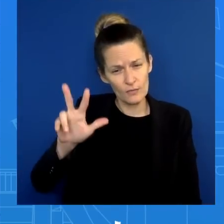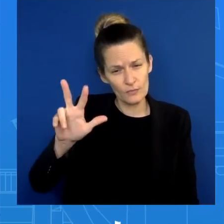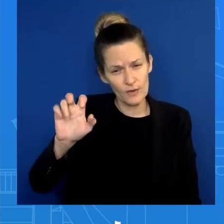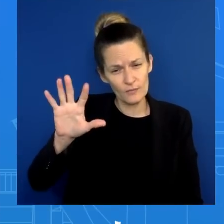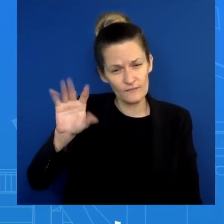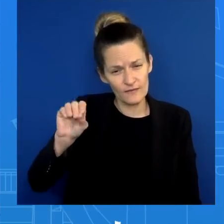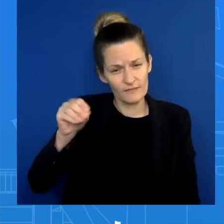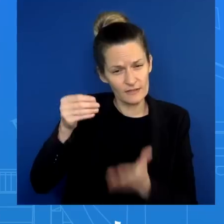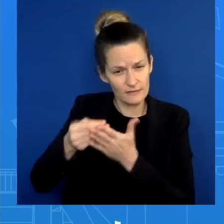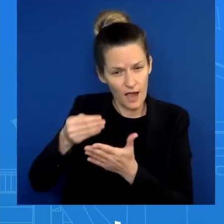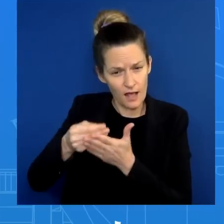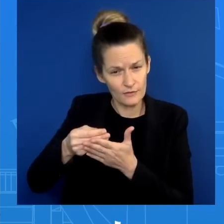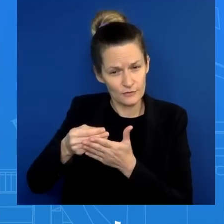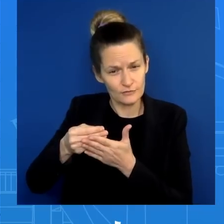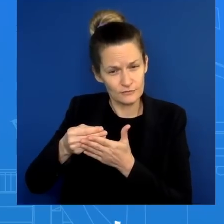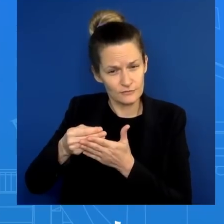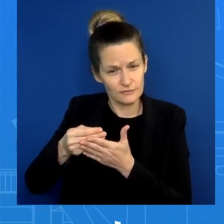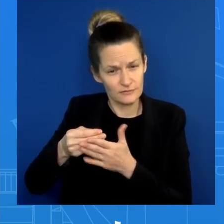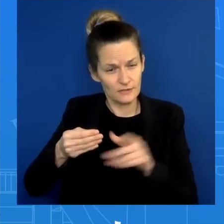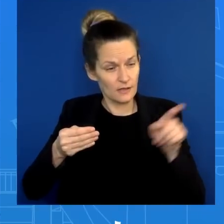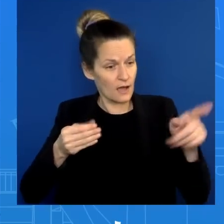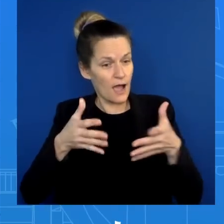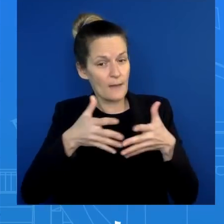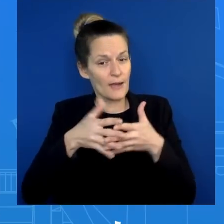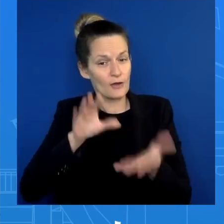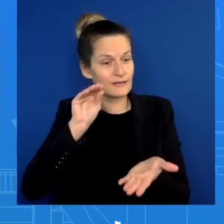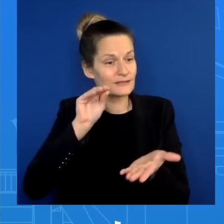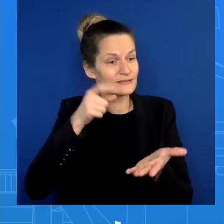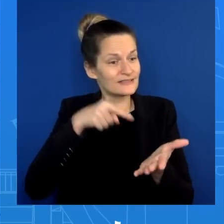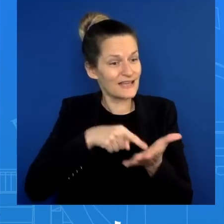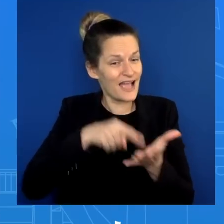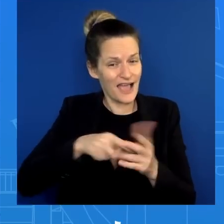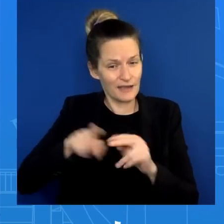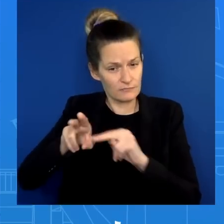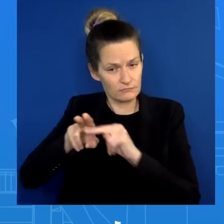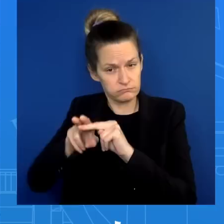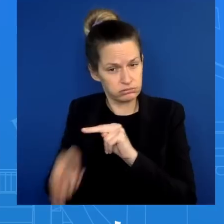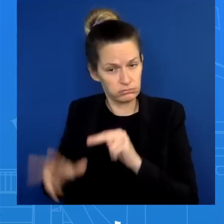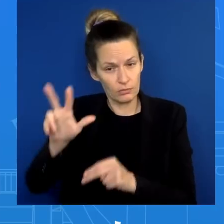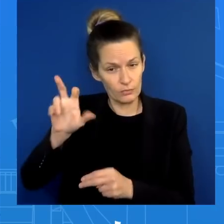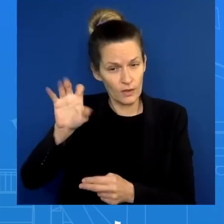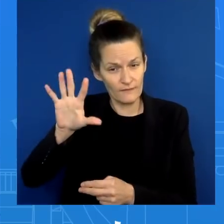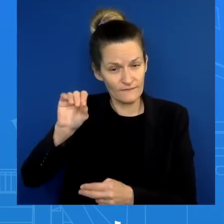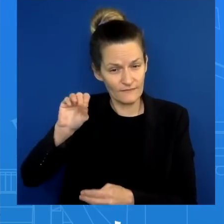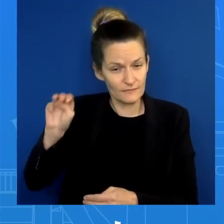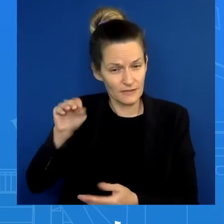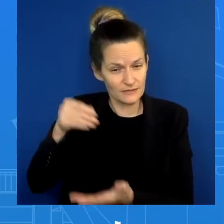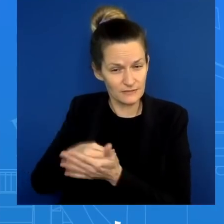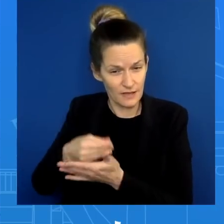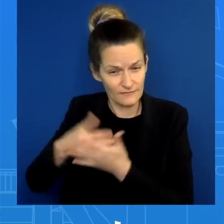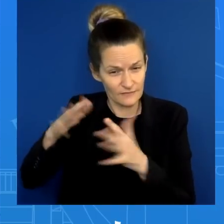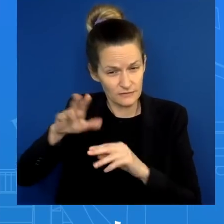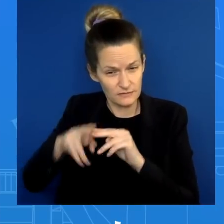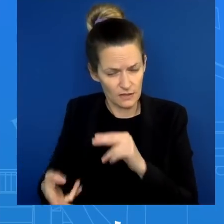to be at $1.7 trillion deficit reduction. This is historic. What we're talking about here is historic numbers